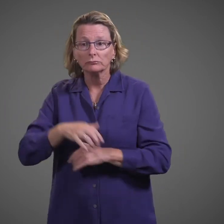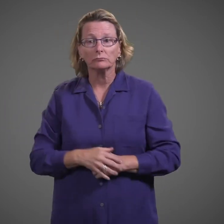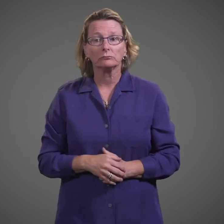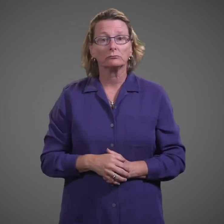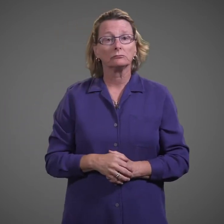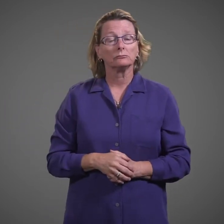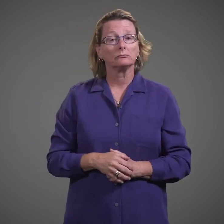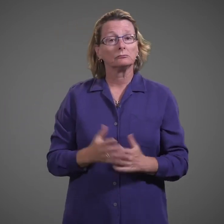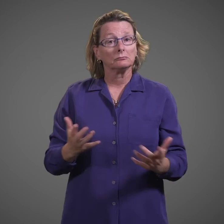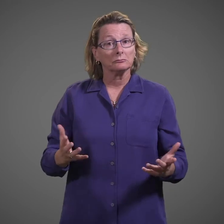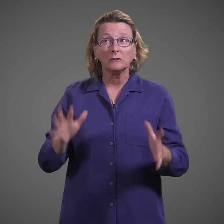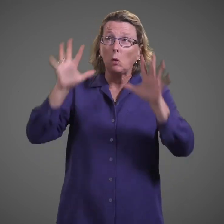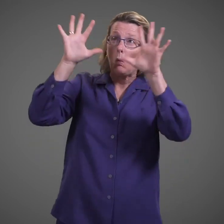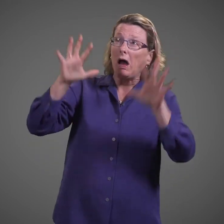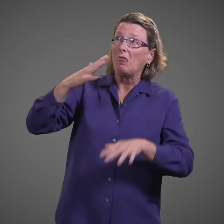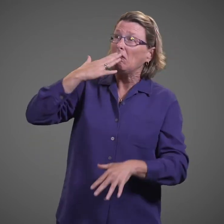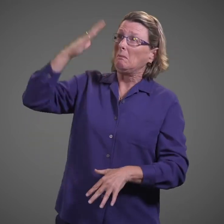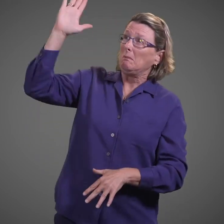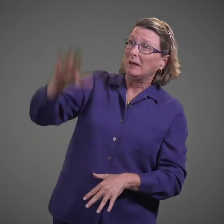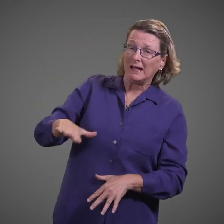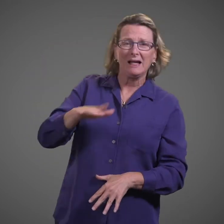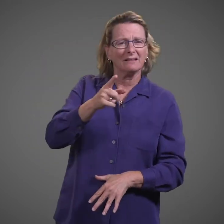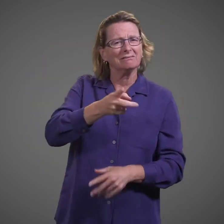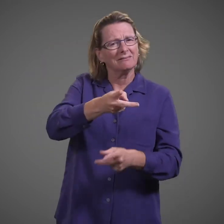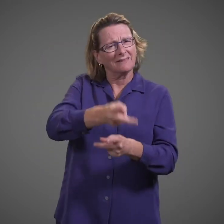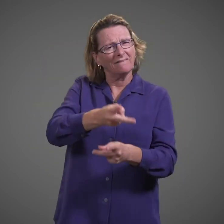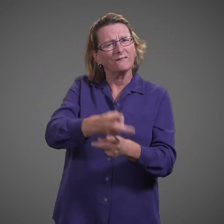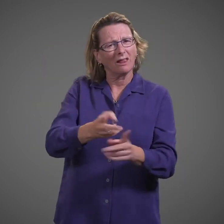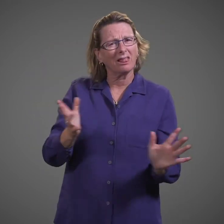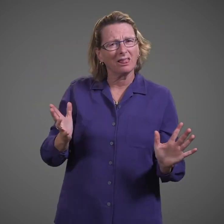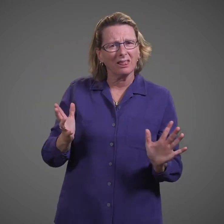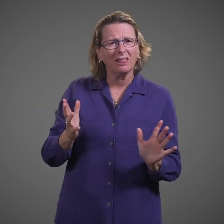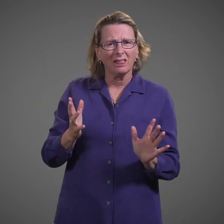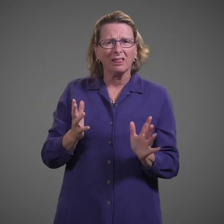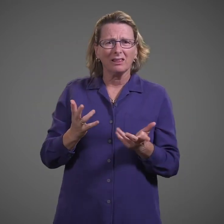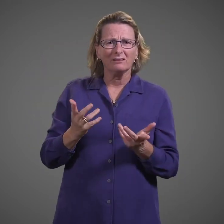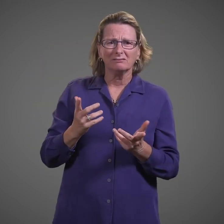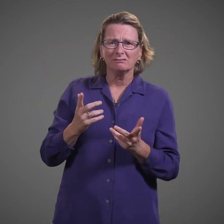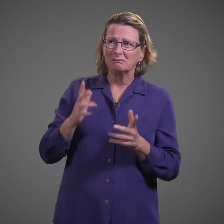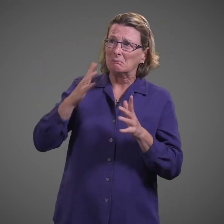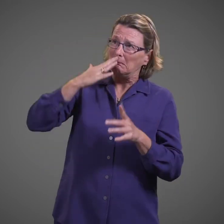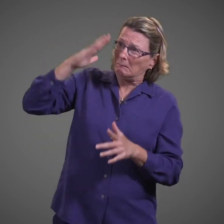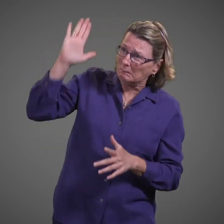If the weather is bad, be careful! If it's really bad, pull